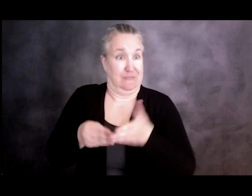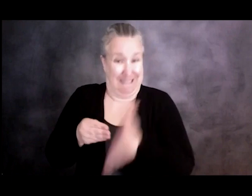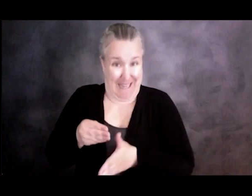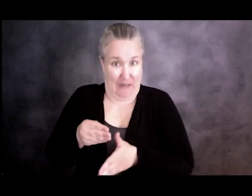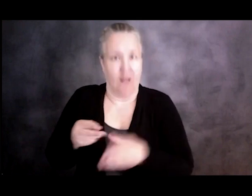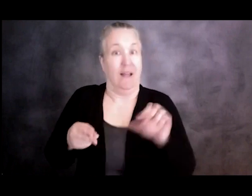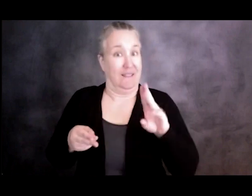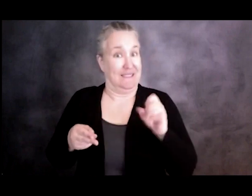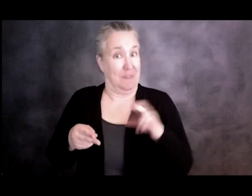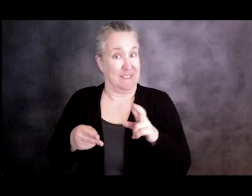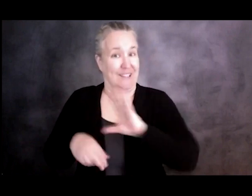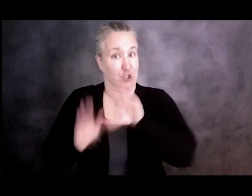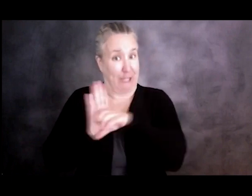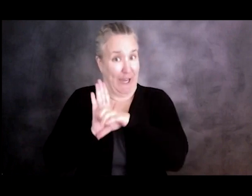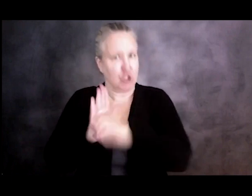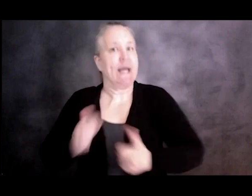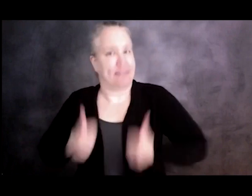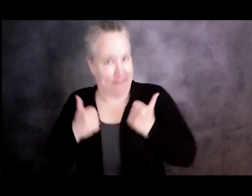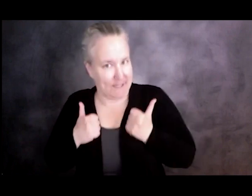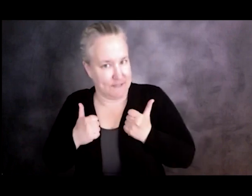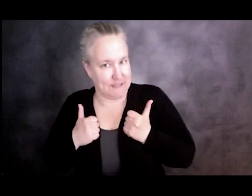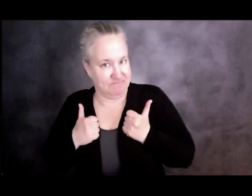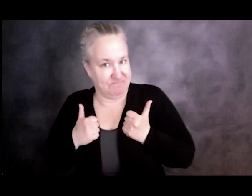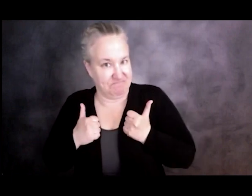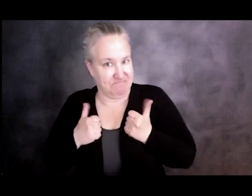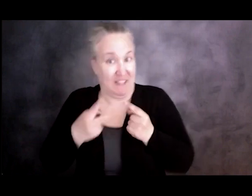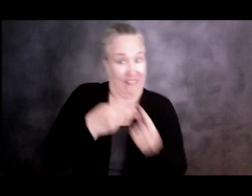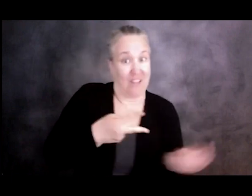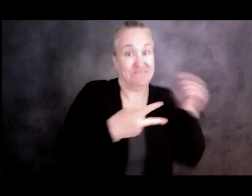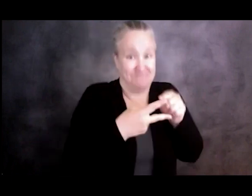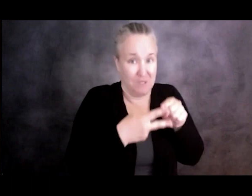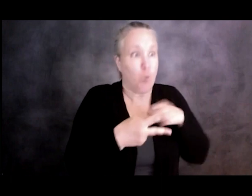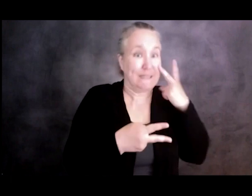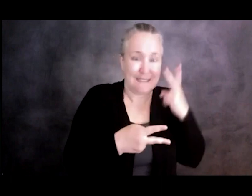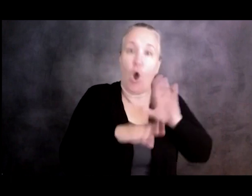And at the end of the novel, we see him fleeing from Vietnam on a refugee boat.